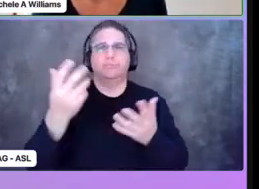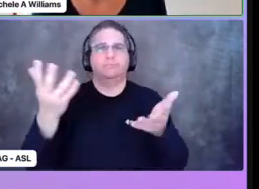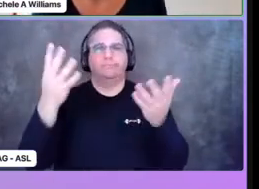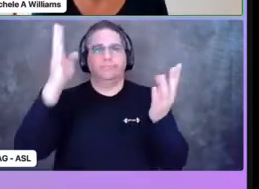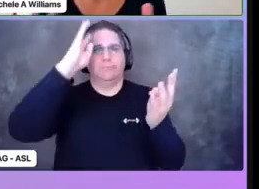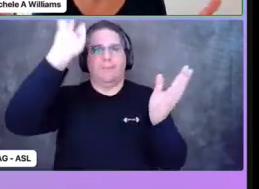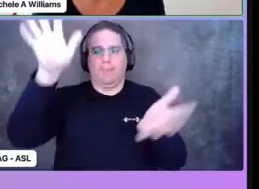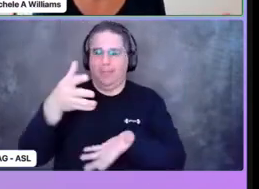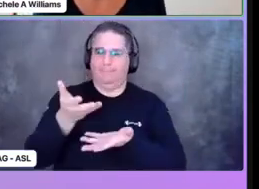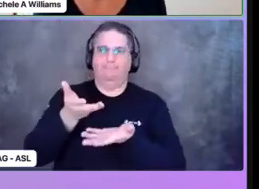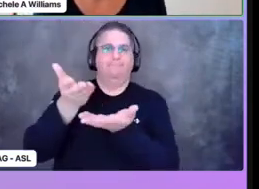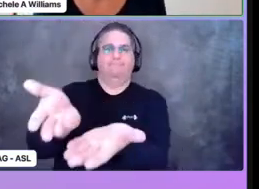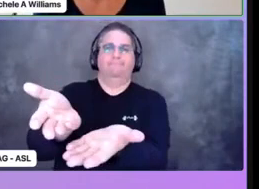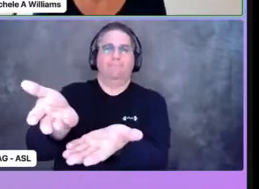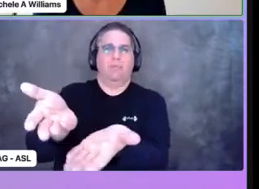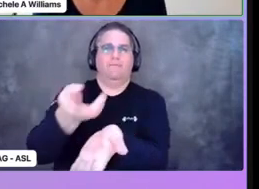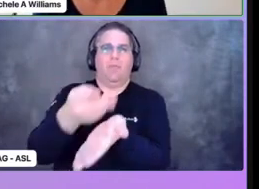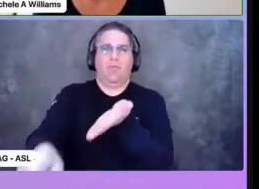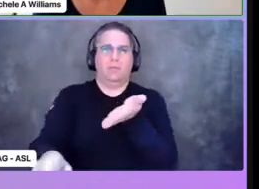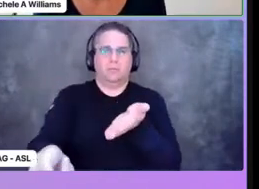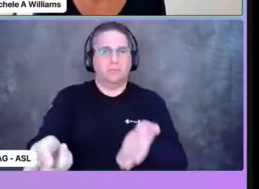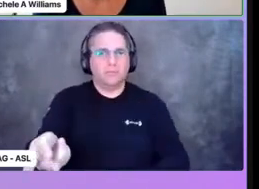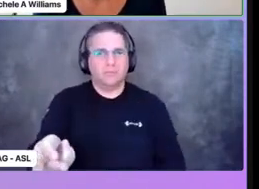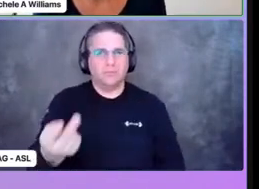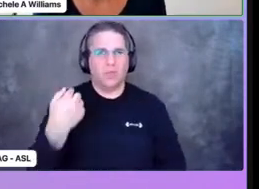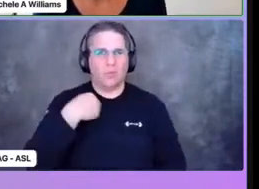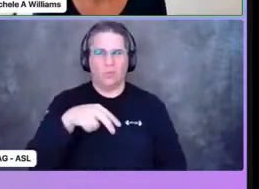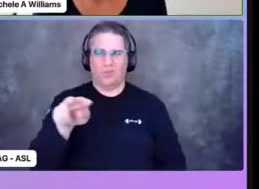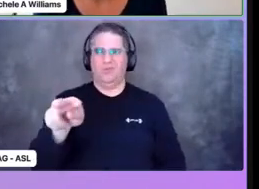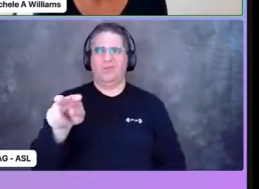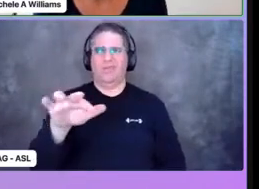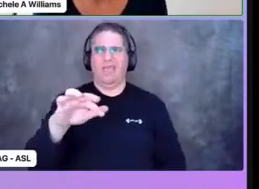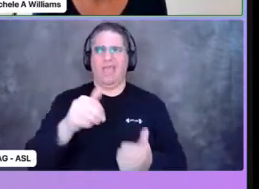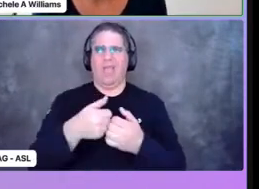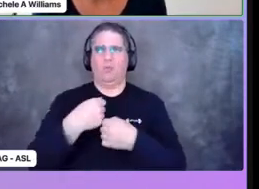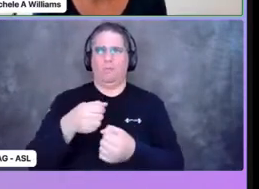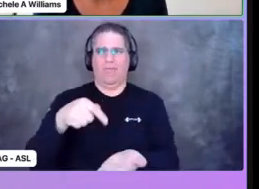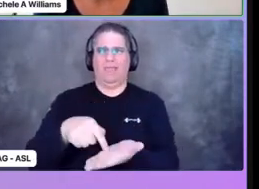tablet, a computer, some sort of transportation device, you know there are so many check failures as we call them, and